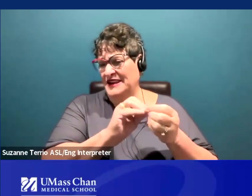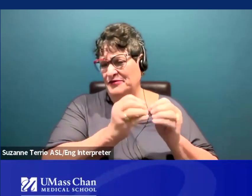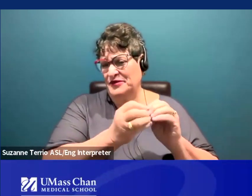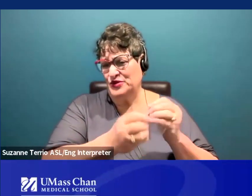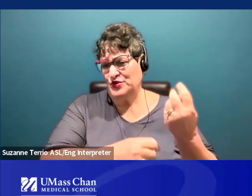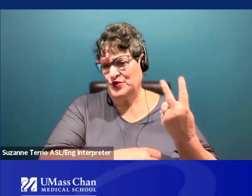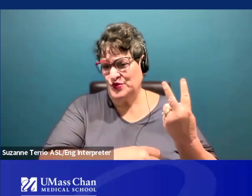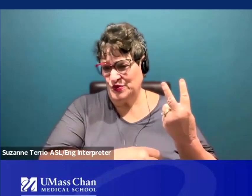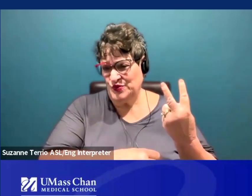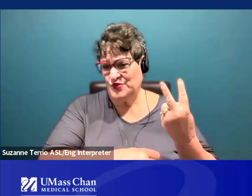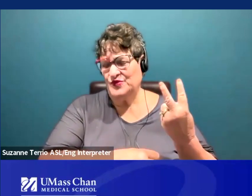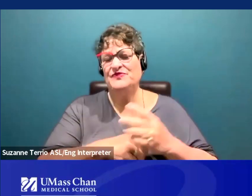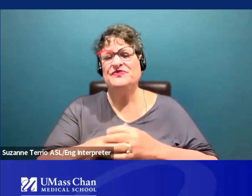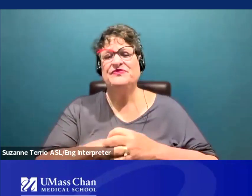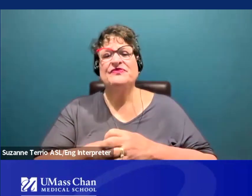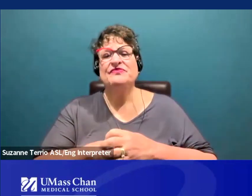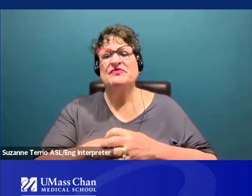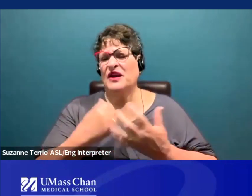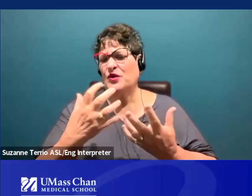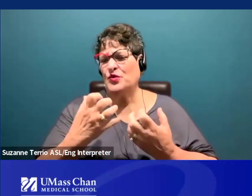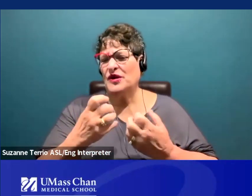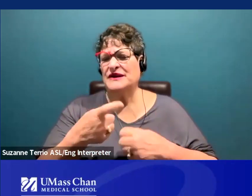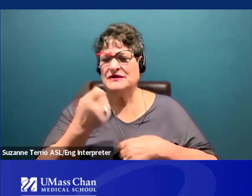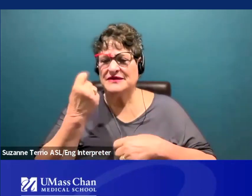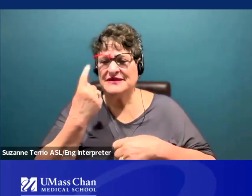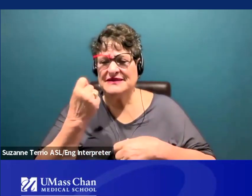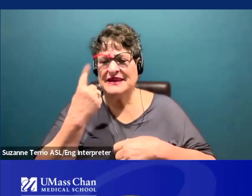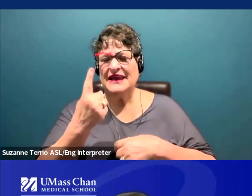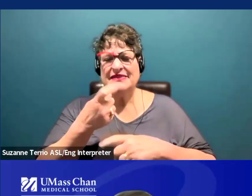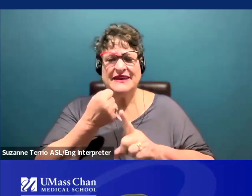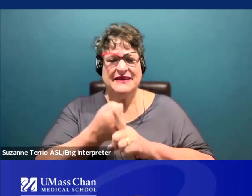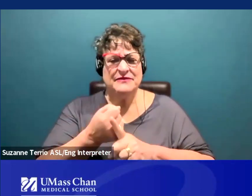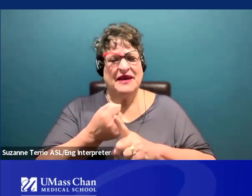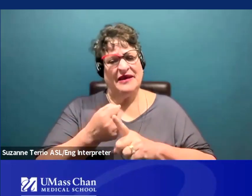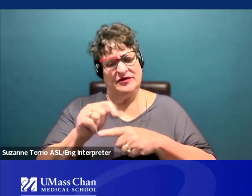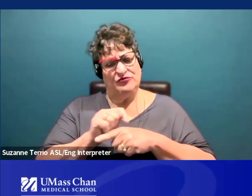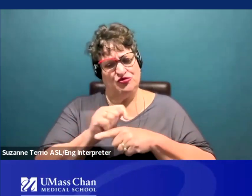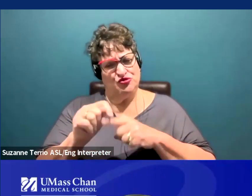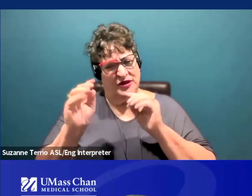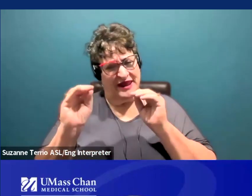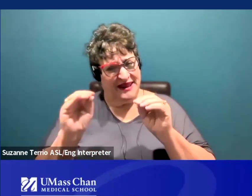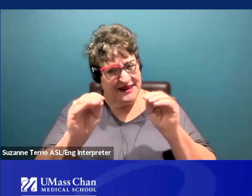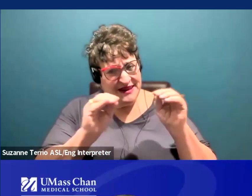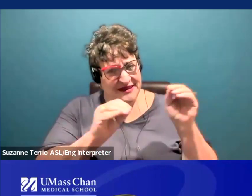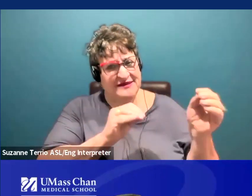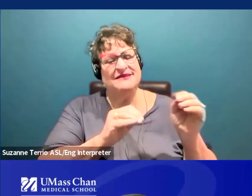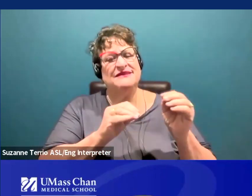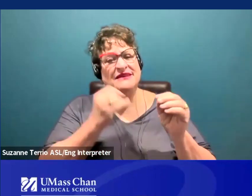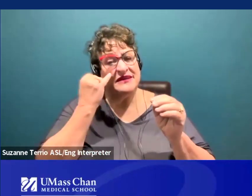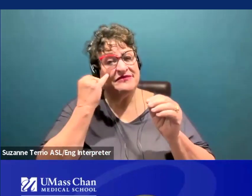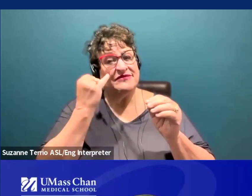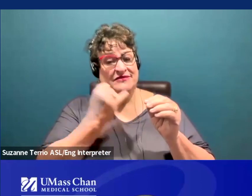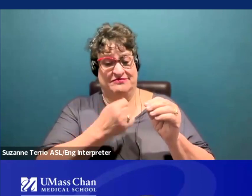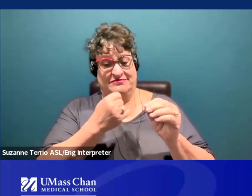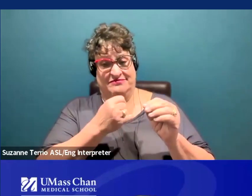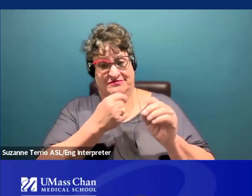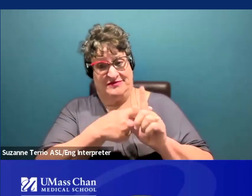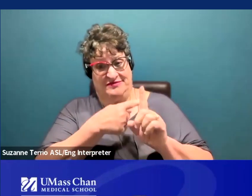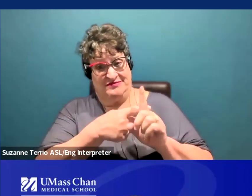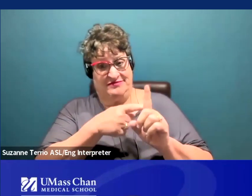understand the impact of our training, and that will help us with future trainings to focus our efforts.